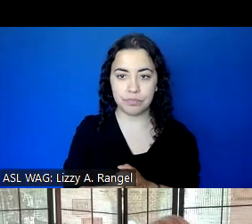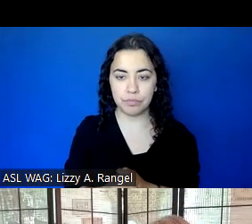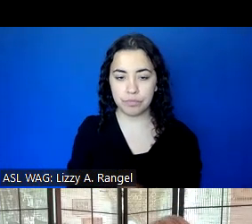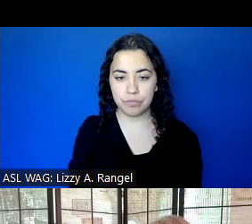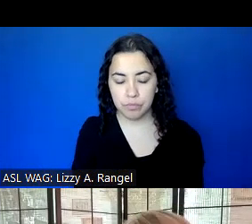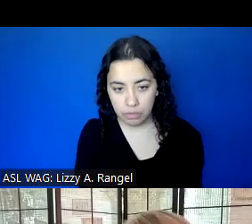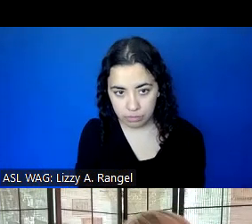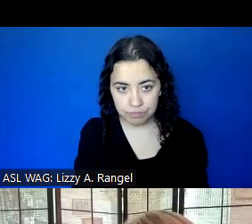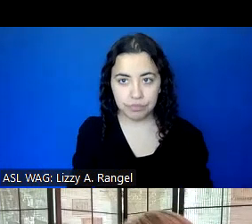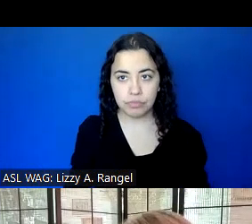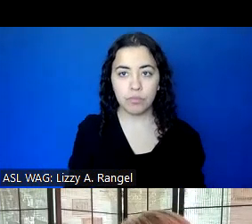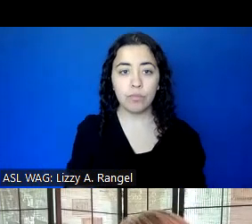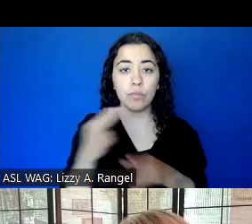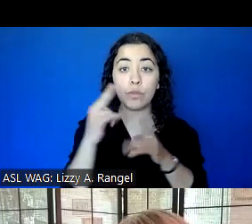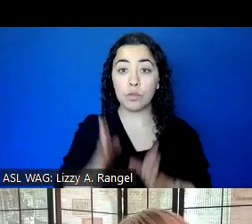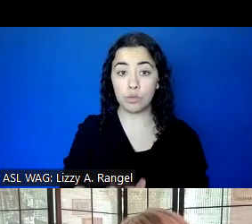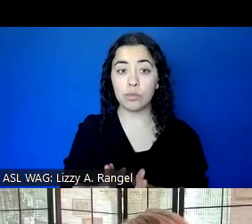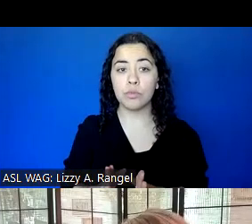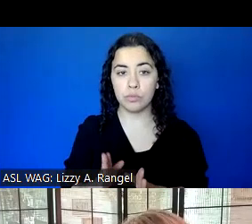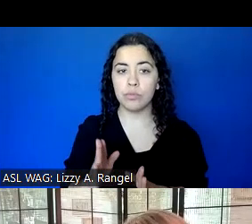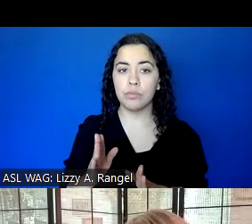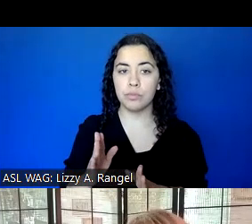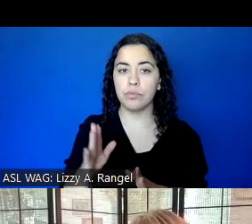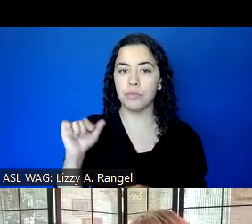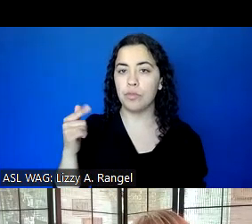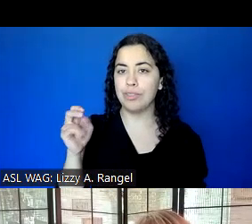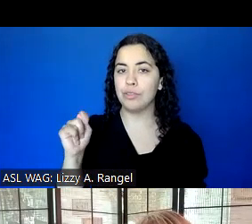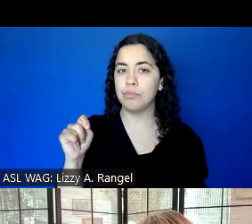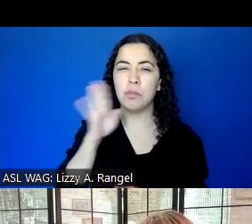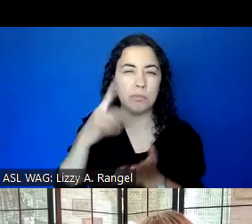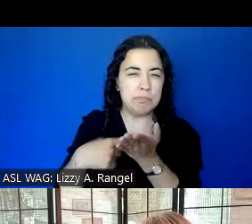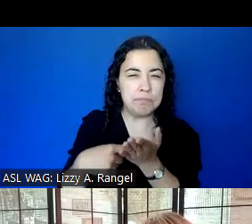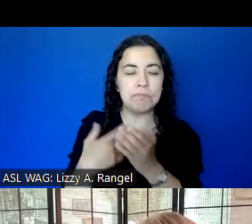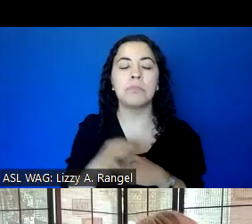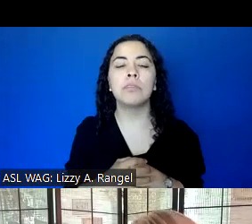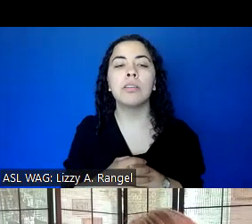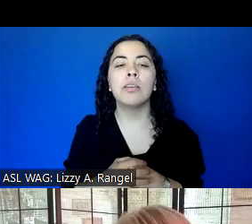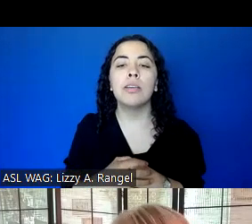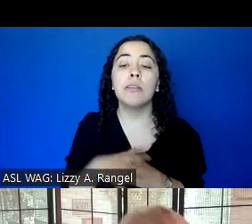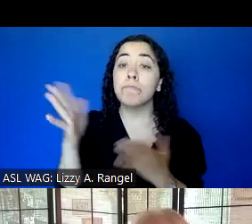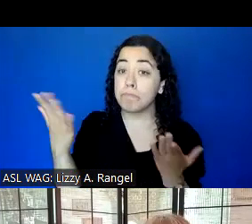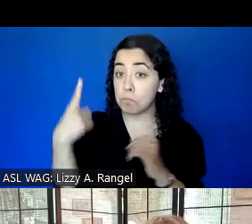Eric Meyer said "When you call something an edge case, you're really defining the limits of what